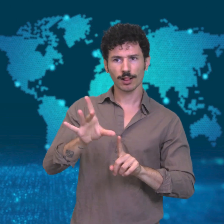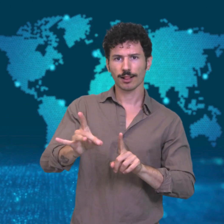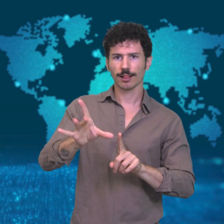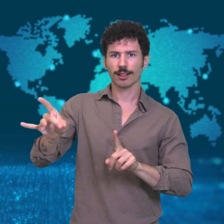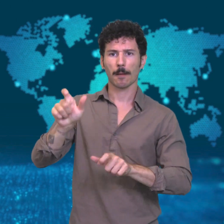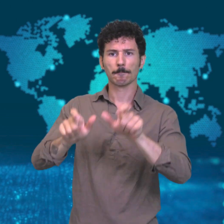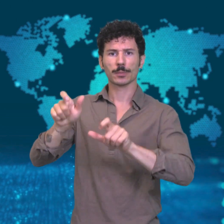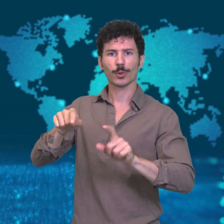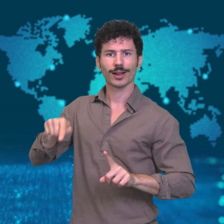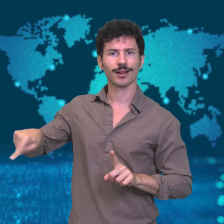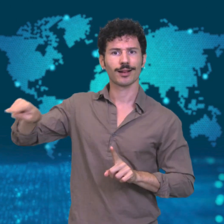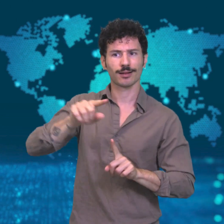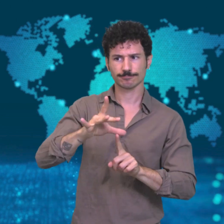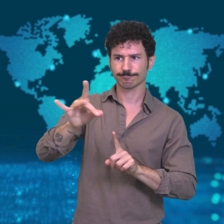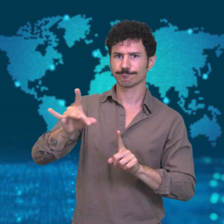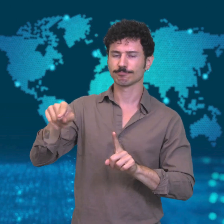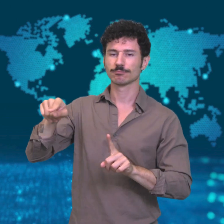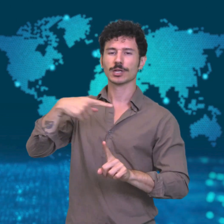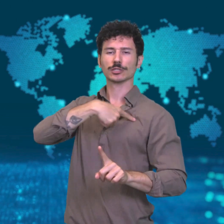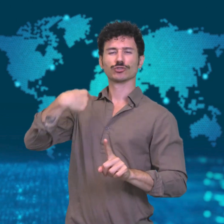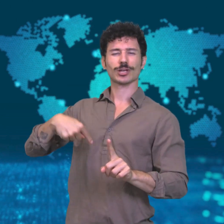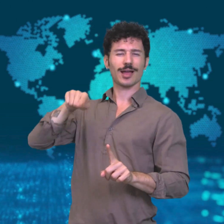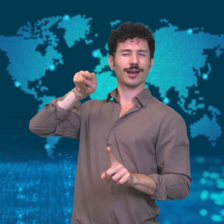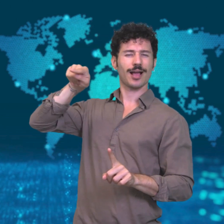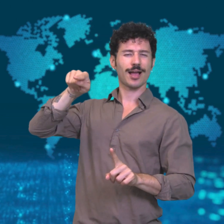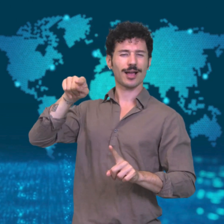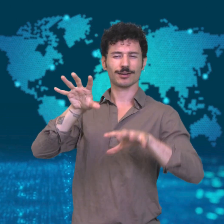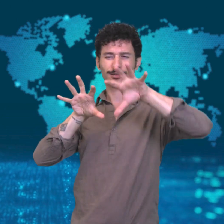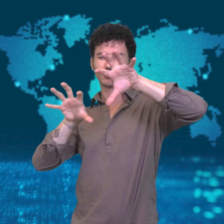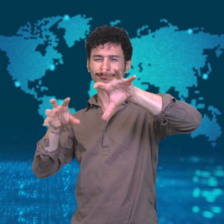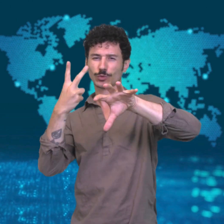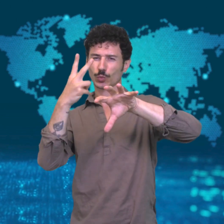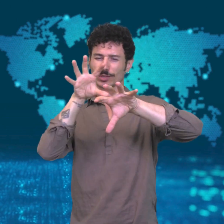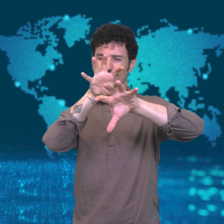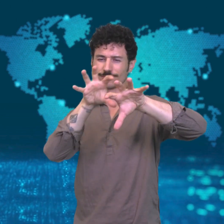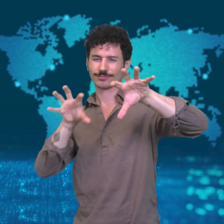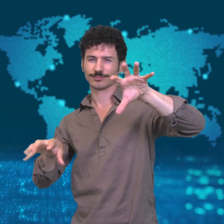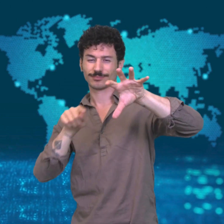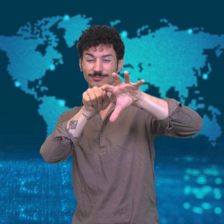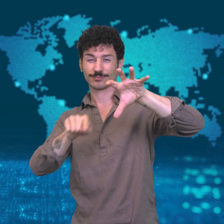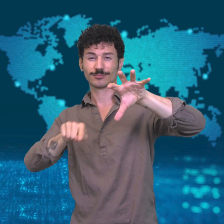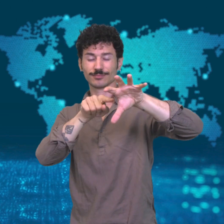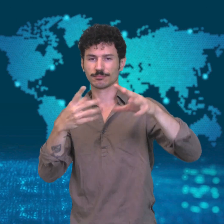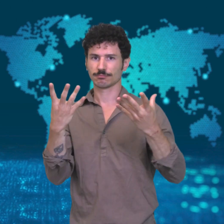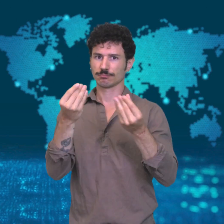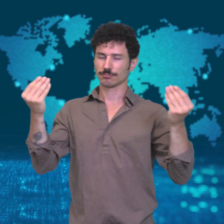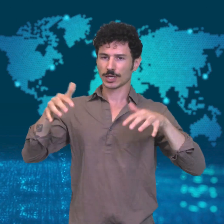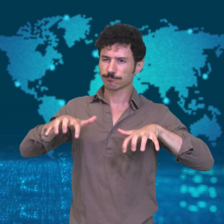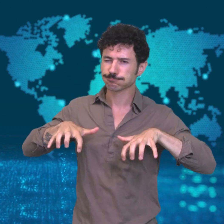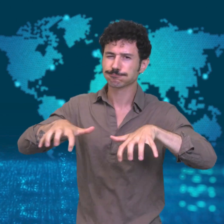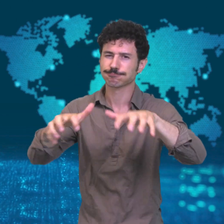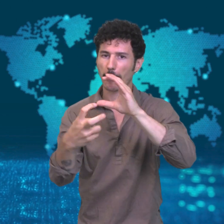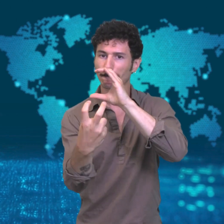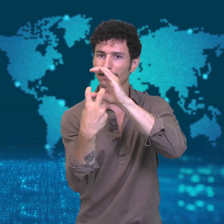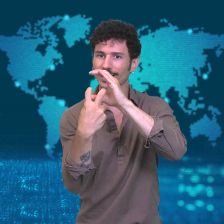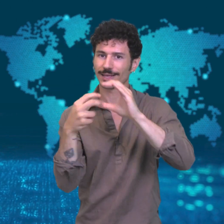The virus has already infected humans in two Chinese provinces,